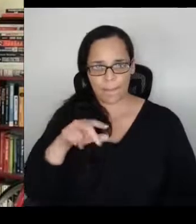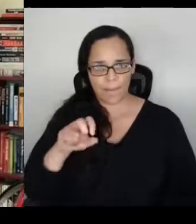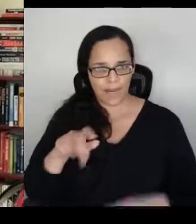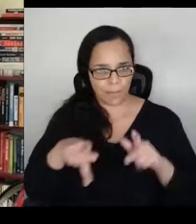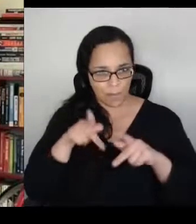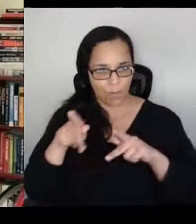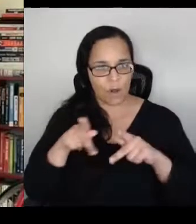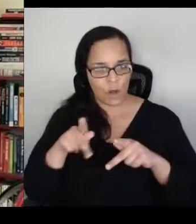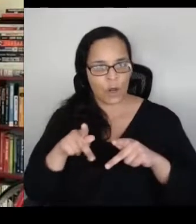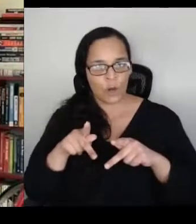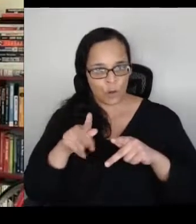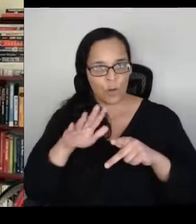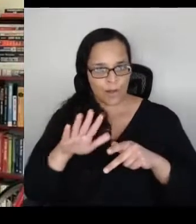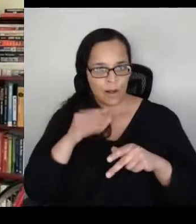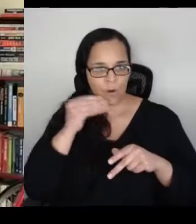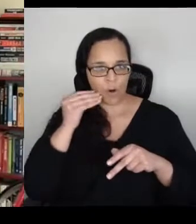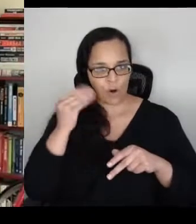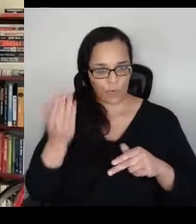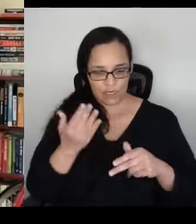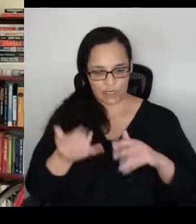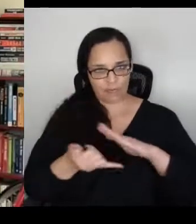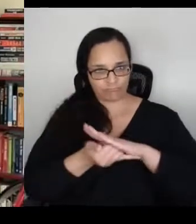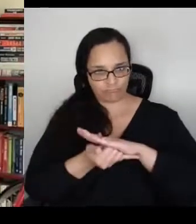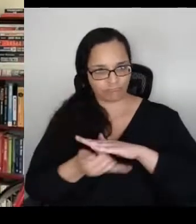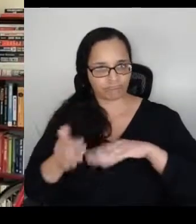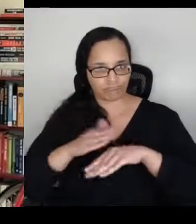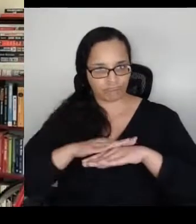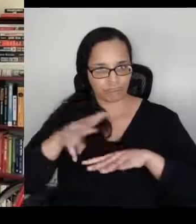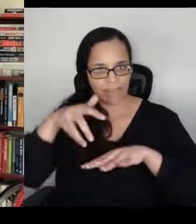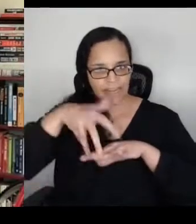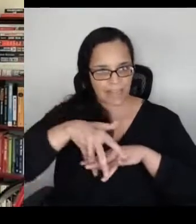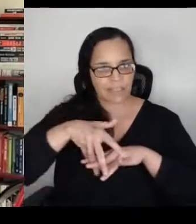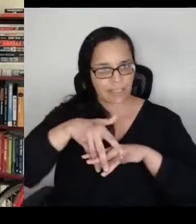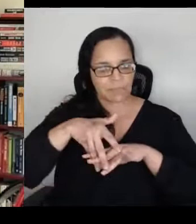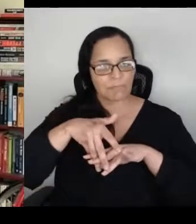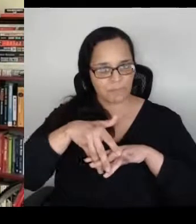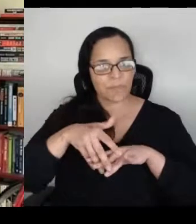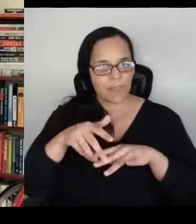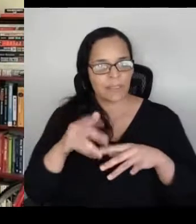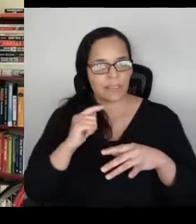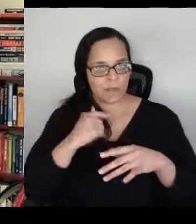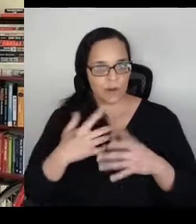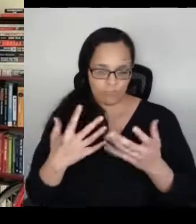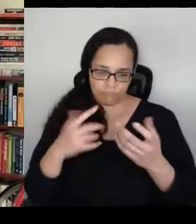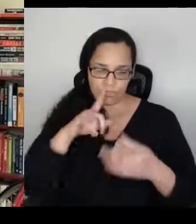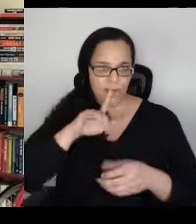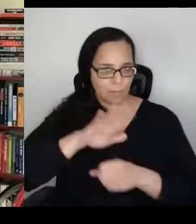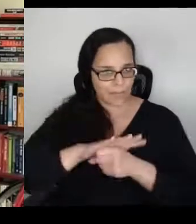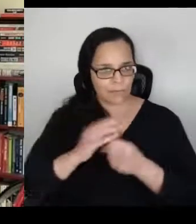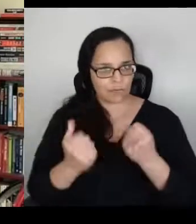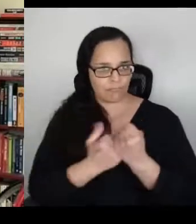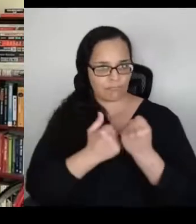Please join me in this affirmation from a spirit of humility and solidarity, with an ongoing commitment to racial justice